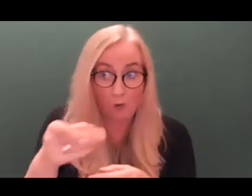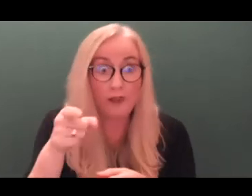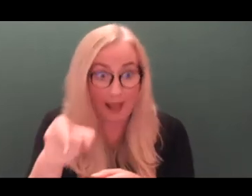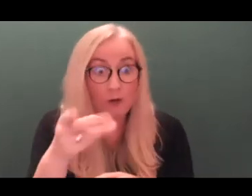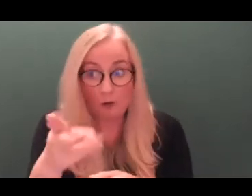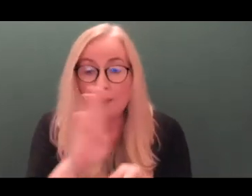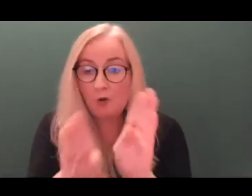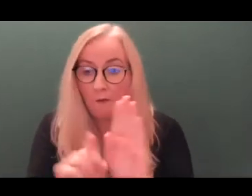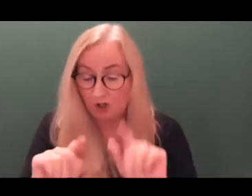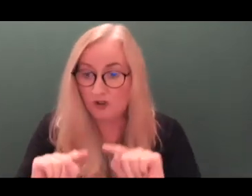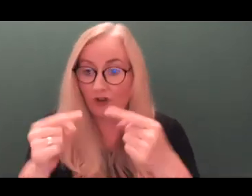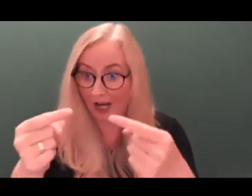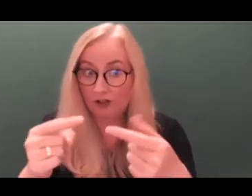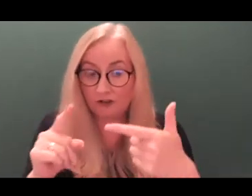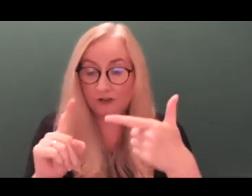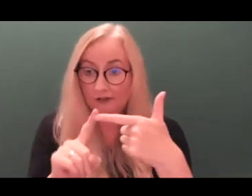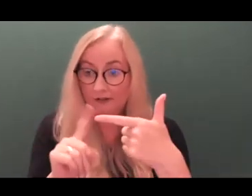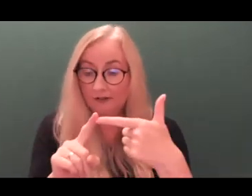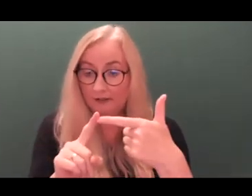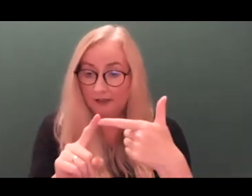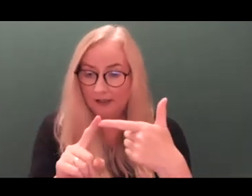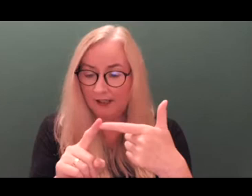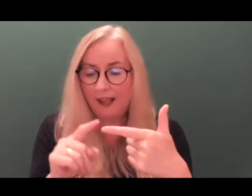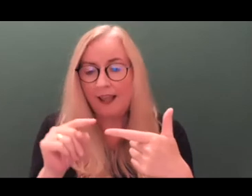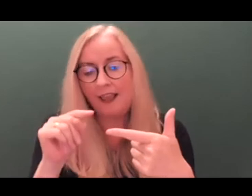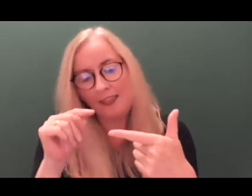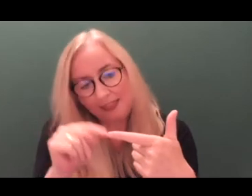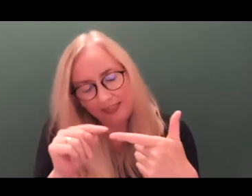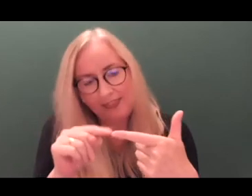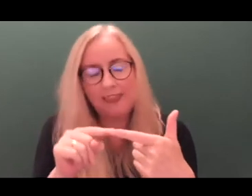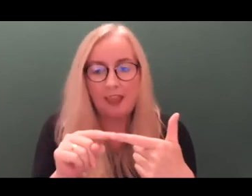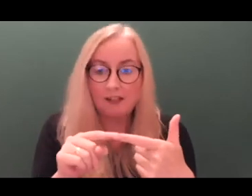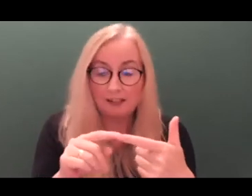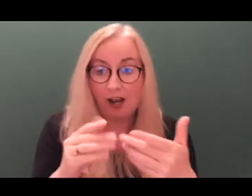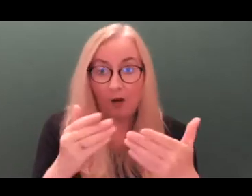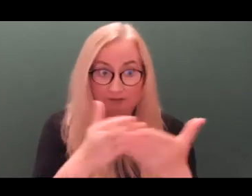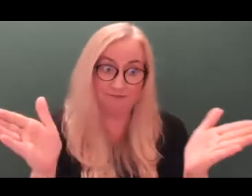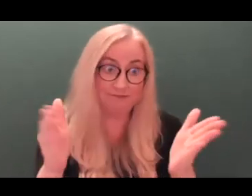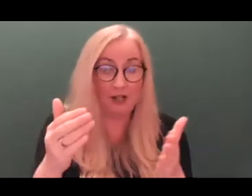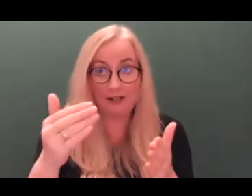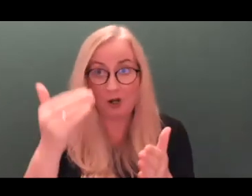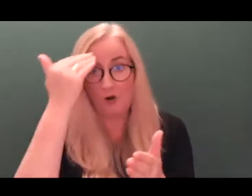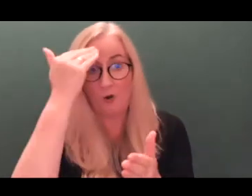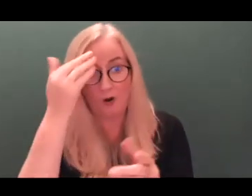and I think that's well recognised certainly within health and social care. How do you